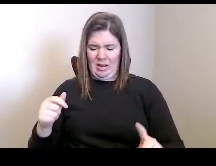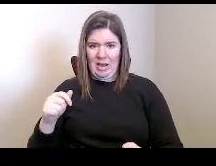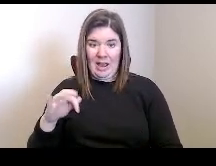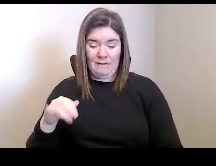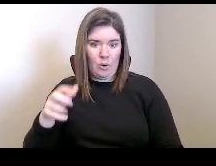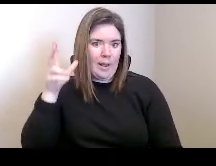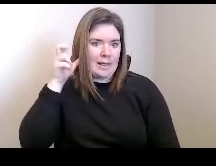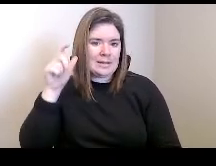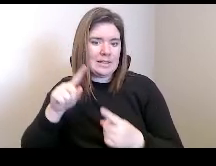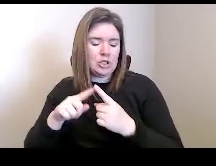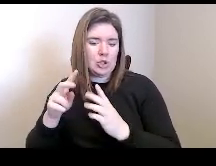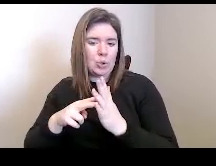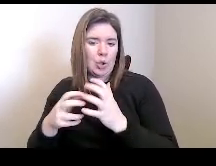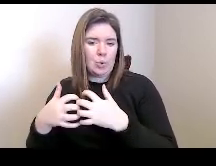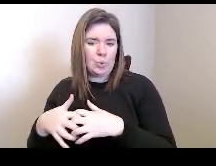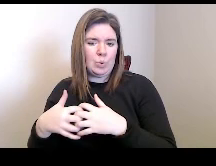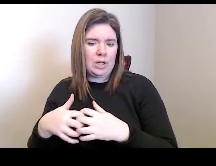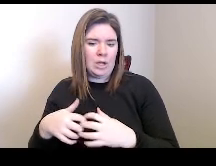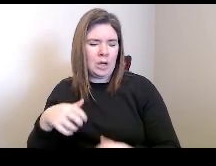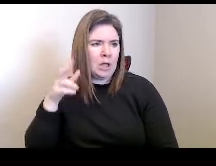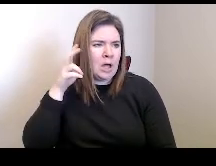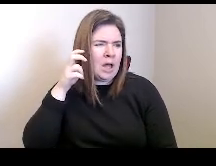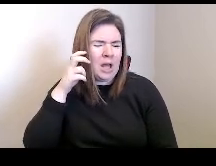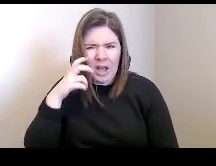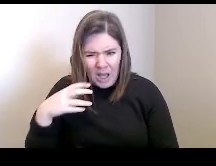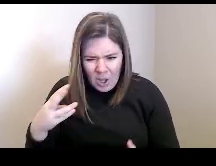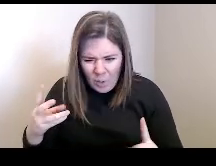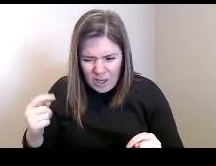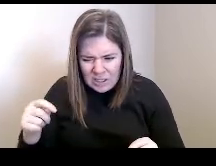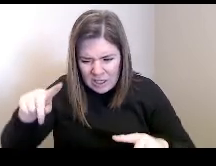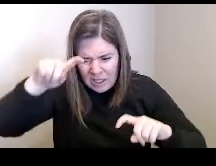So, in that case the best practice would be to give it a more meaningful link.